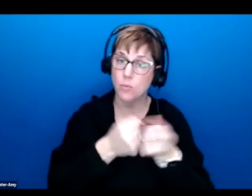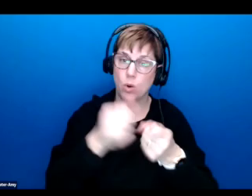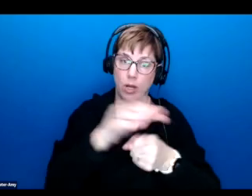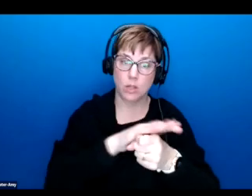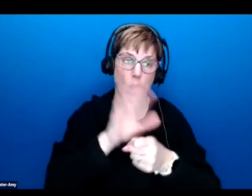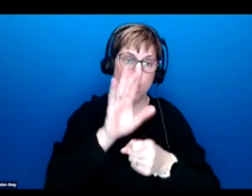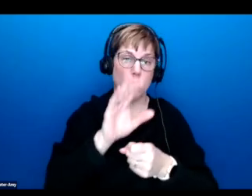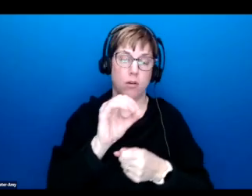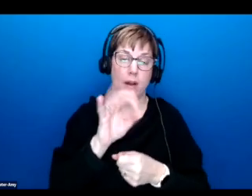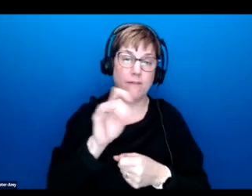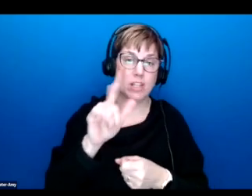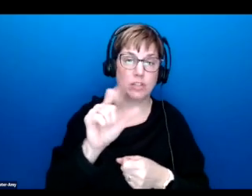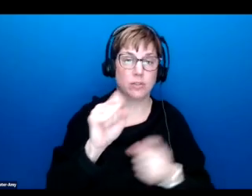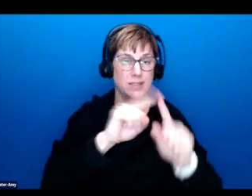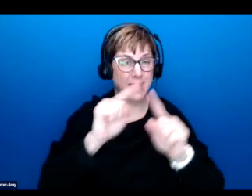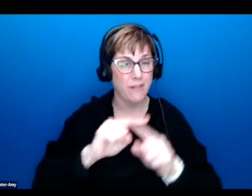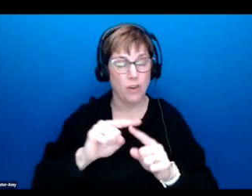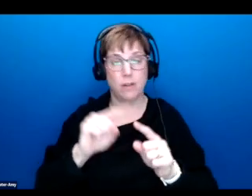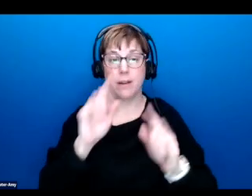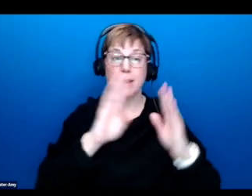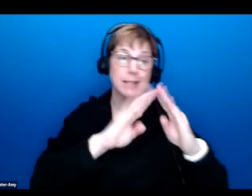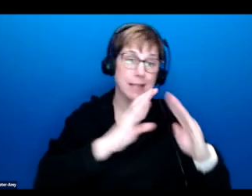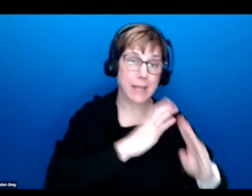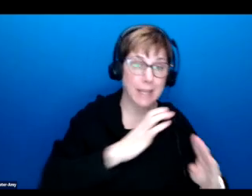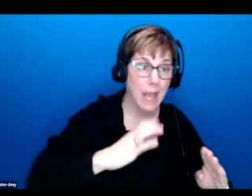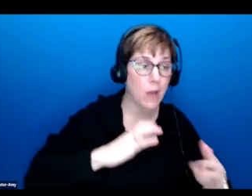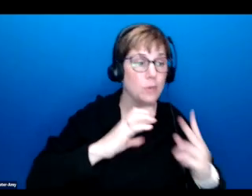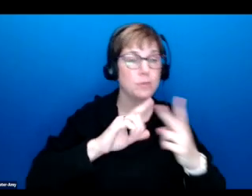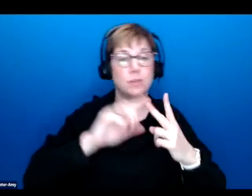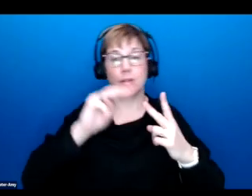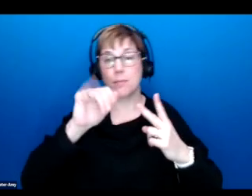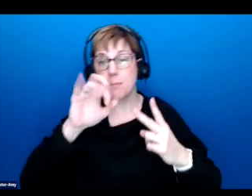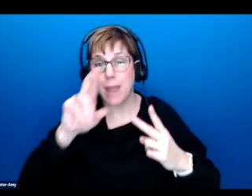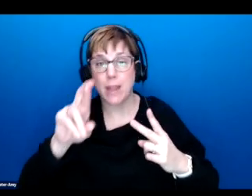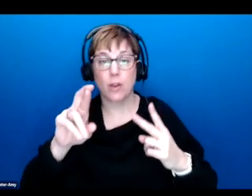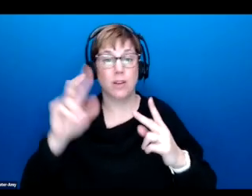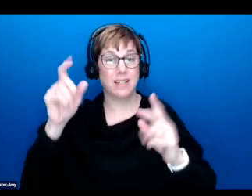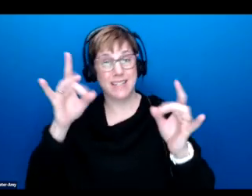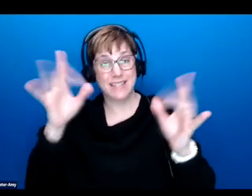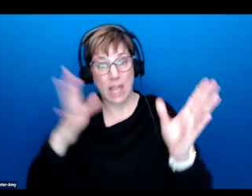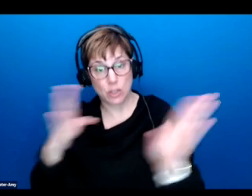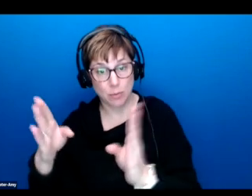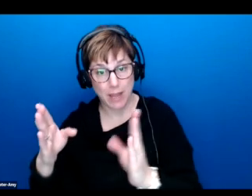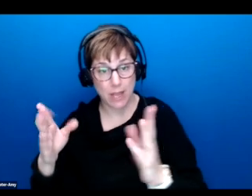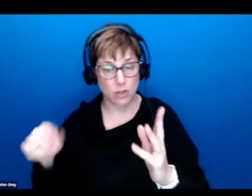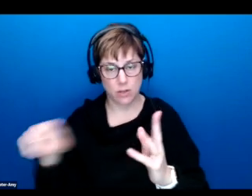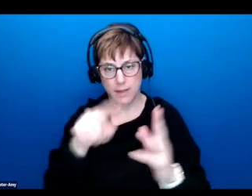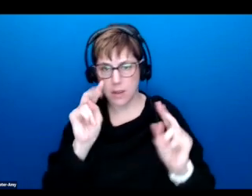from various sectors, city councilors, mayors, and disaster planners that are looking forward to assess